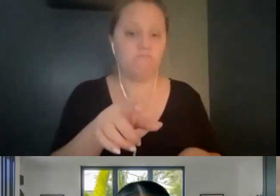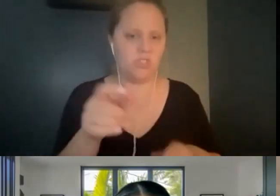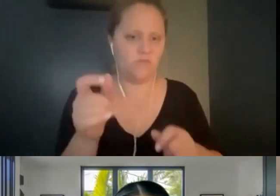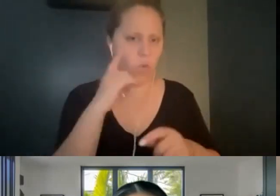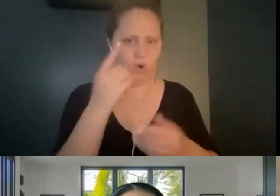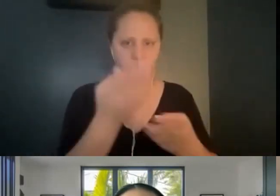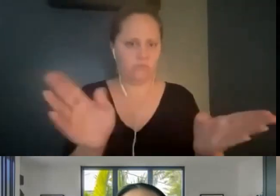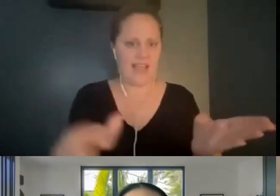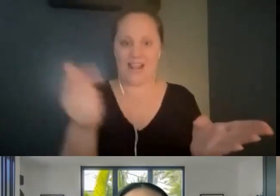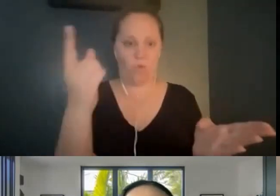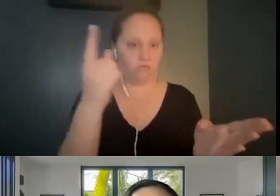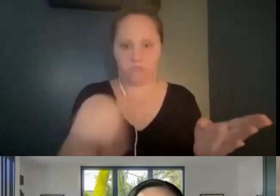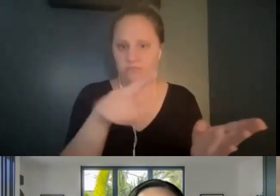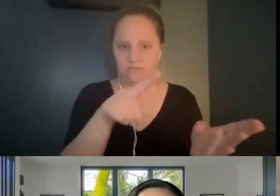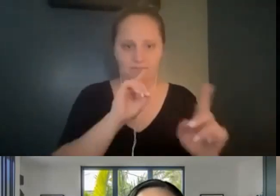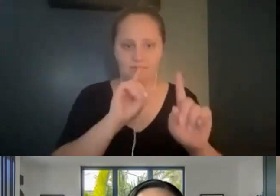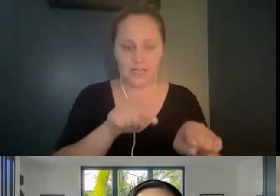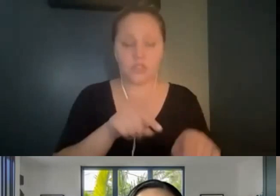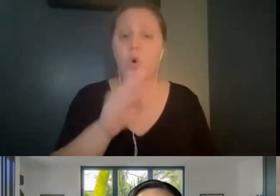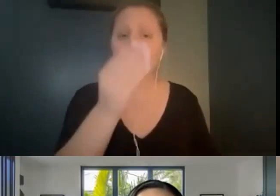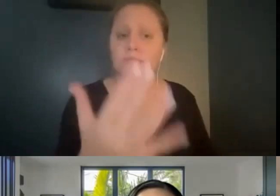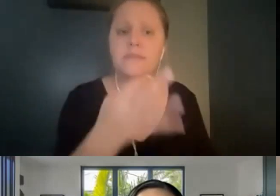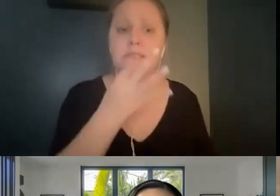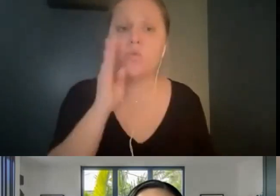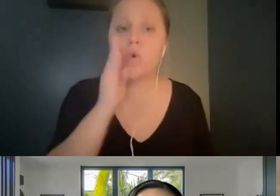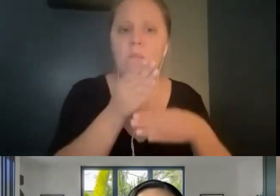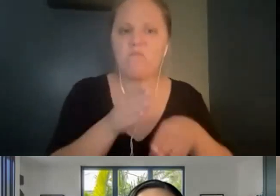to answer and when we do go into our breakout sessions, I hope that we could